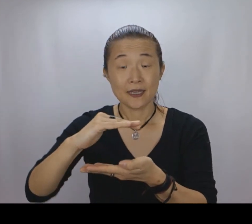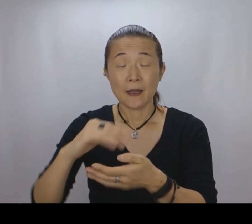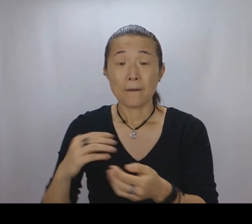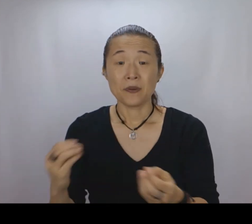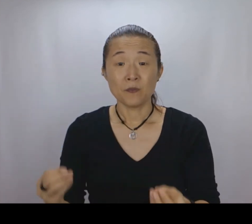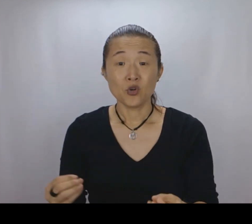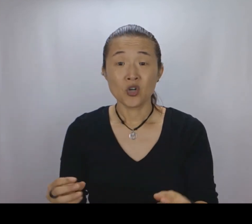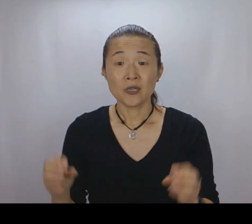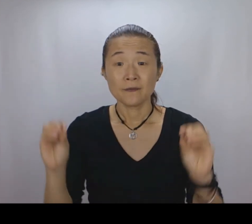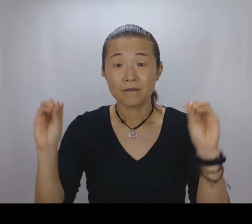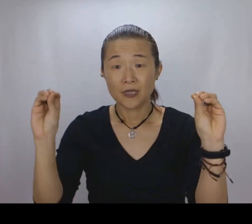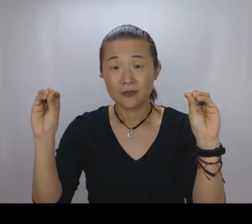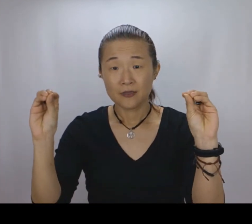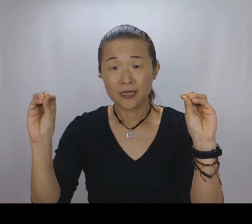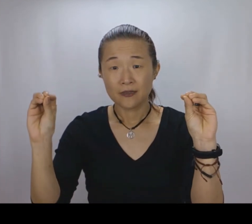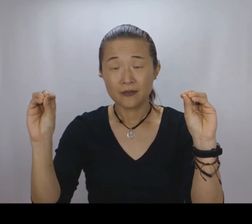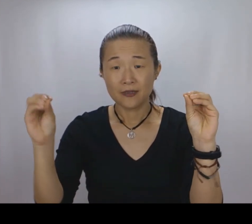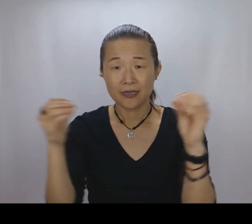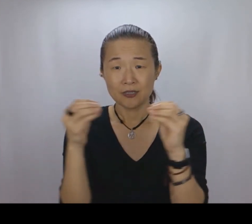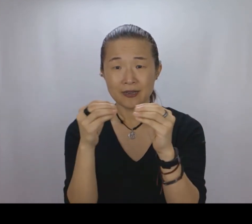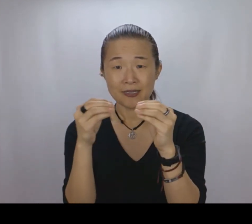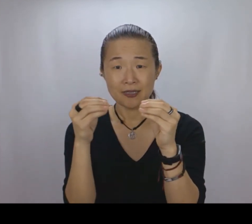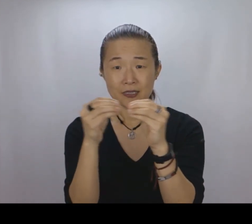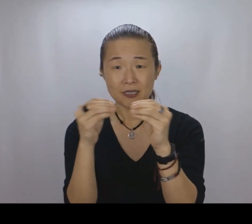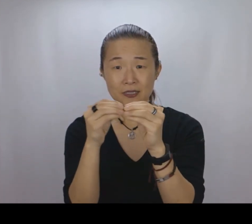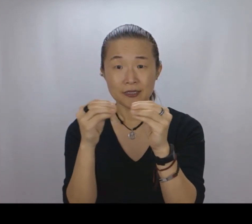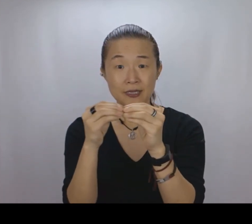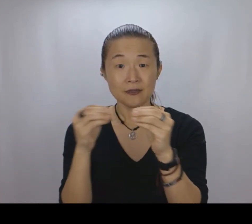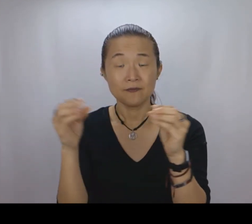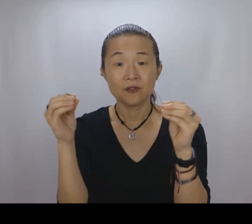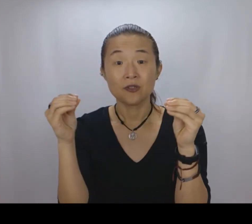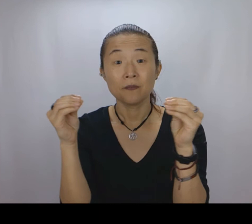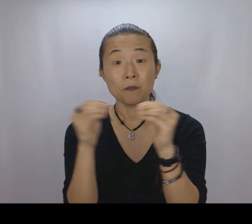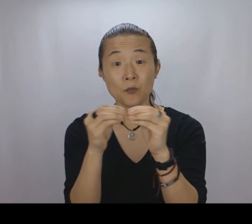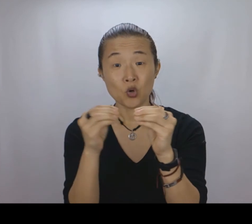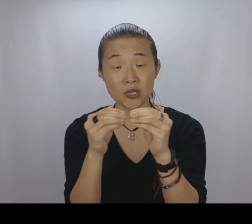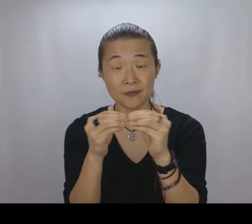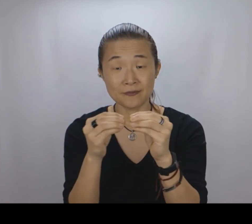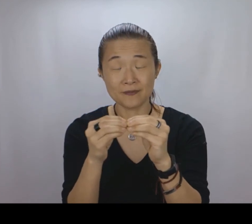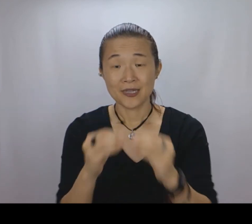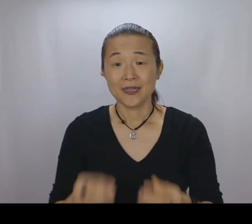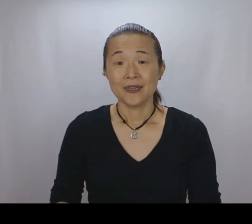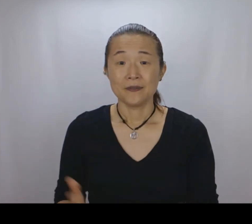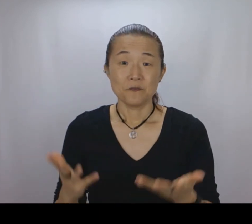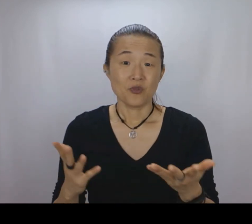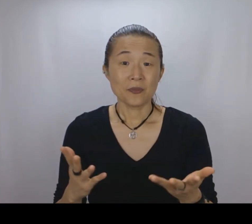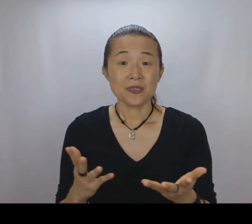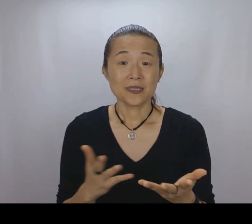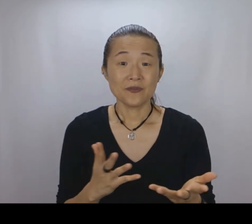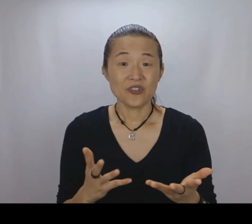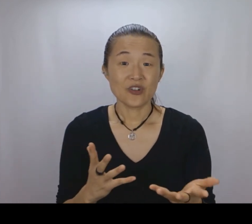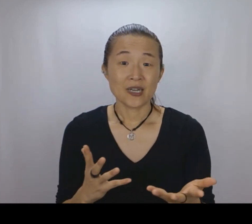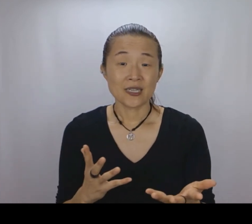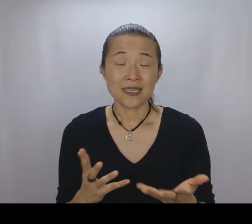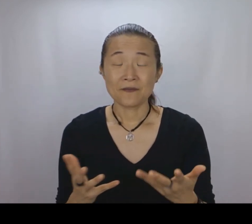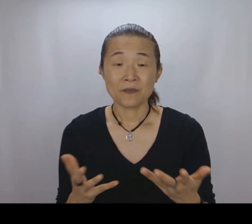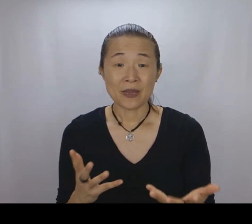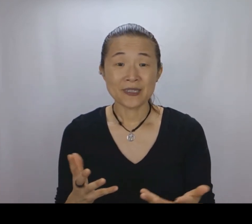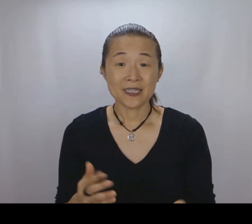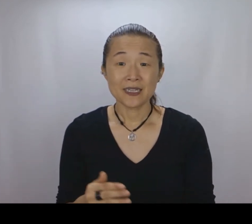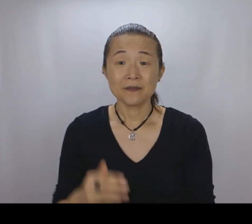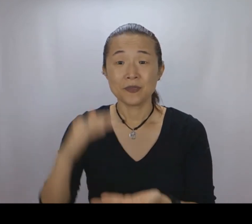But more take two hands like this together for more. Probably some of you recognize that from baby signs.